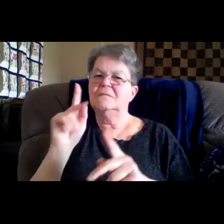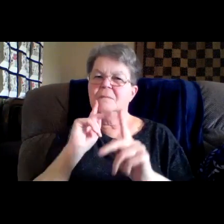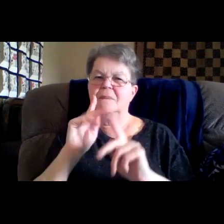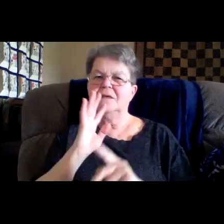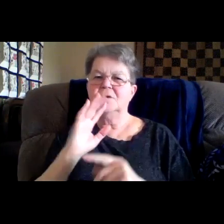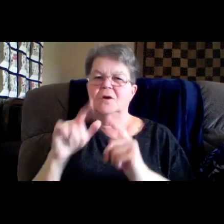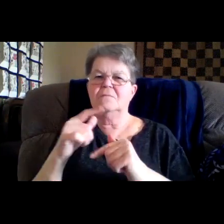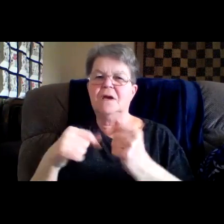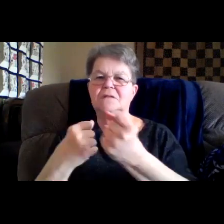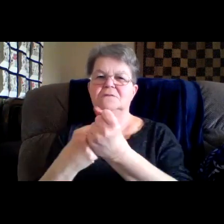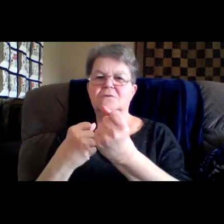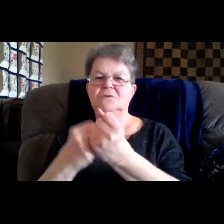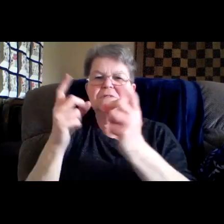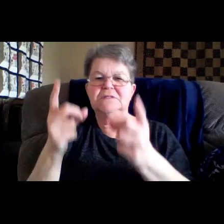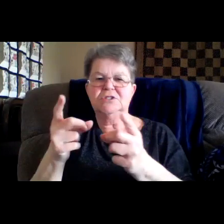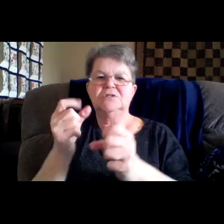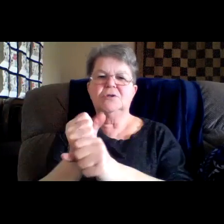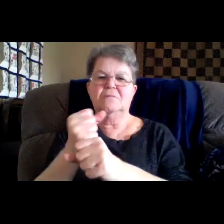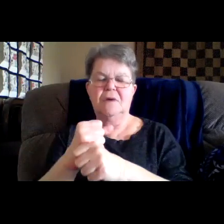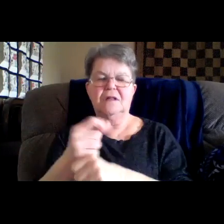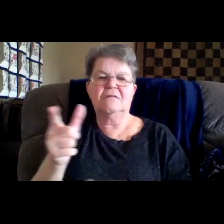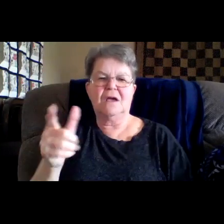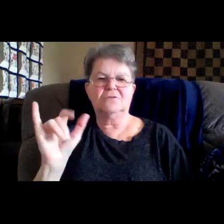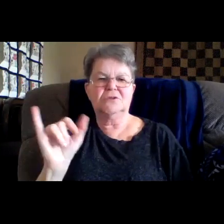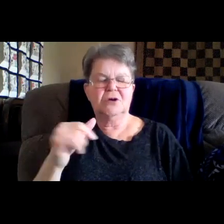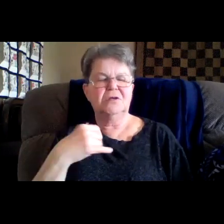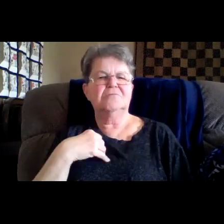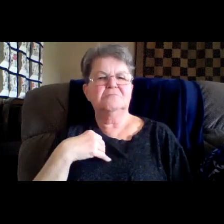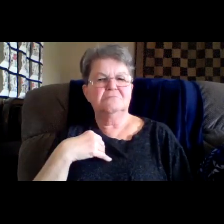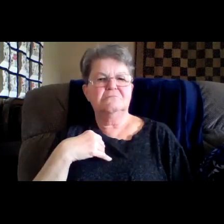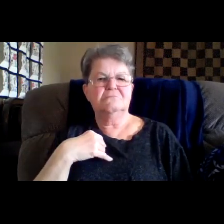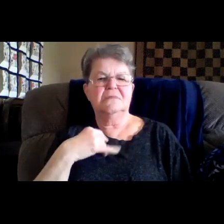about supported decision-making there as well. And that really interests me.